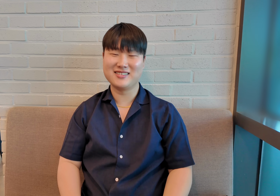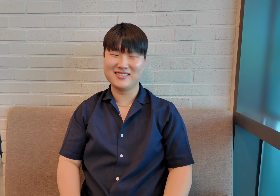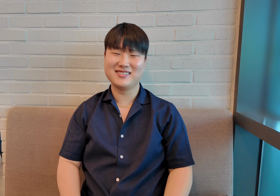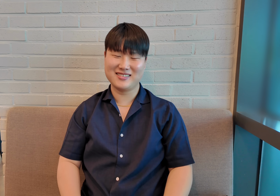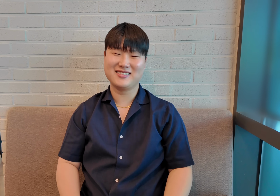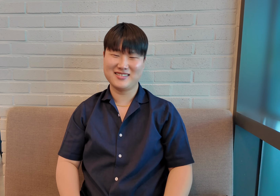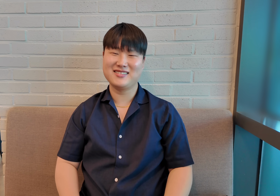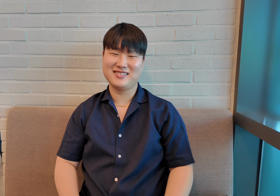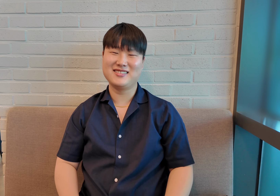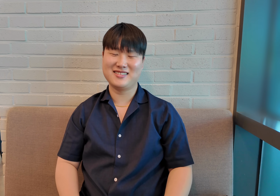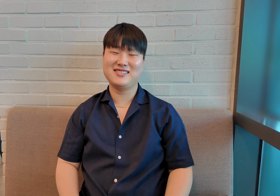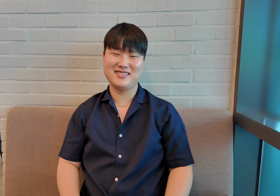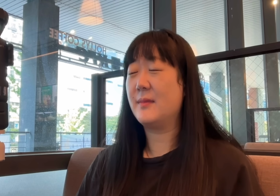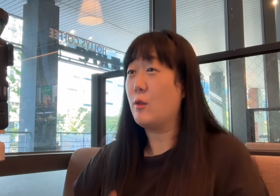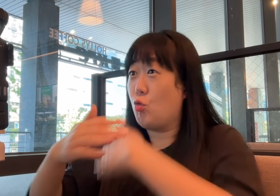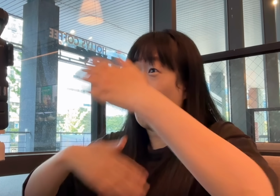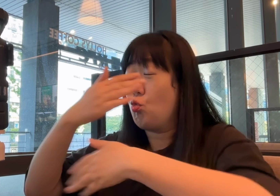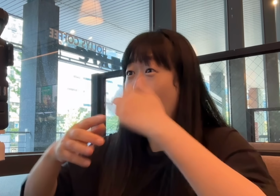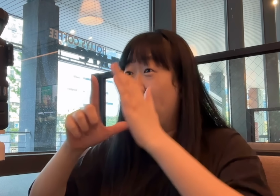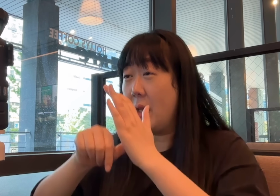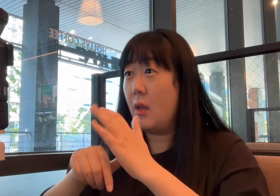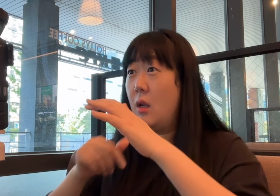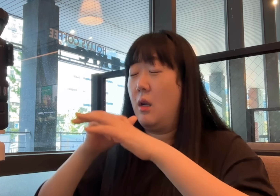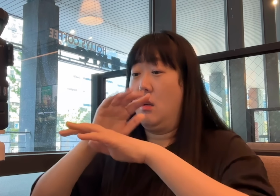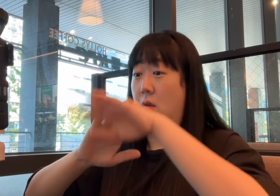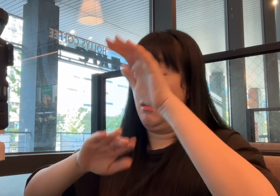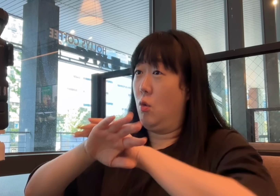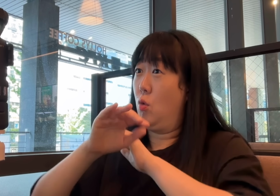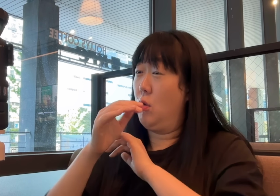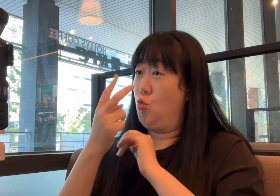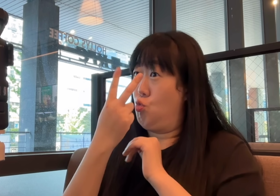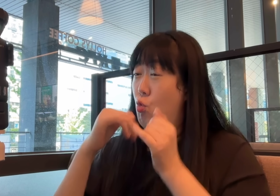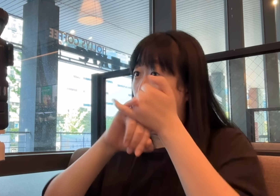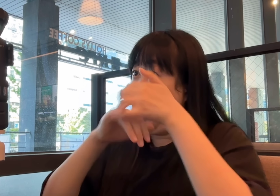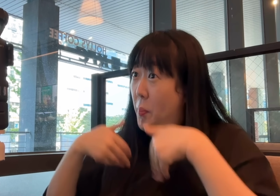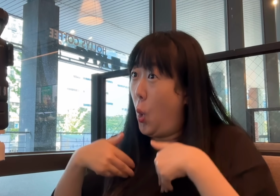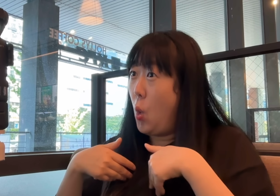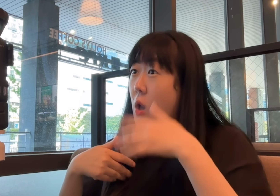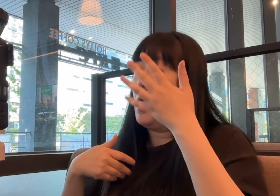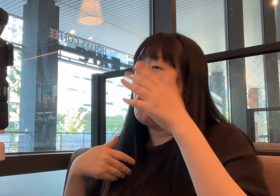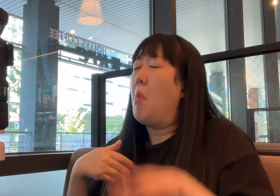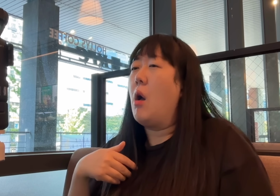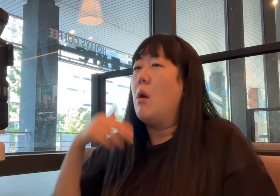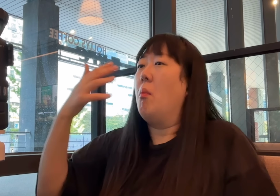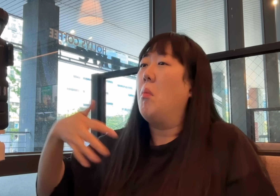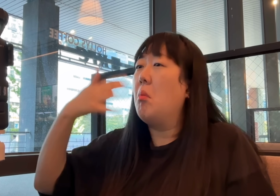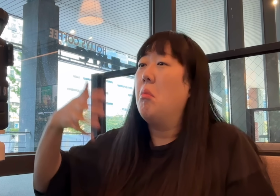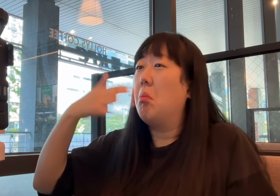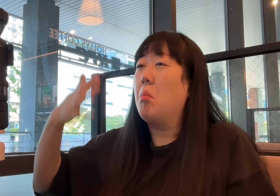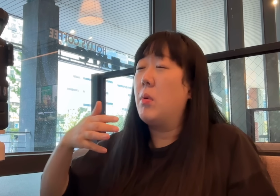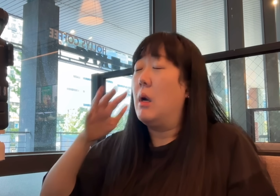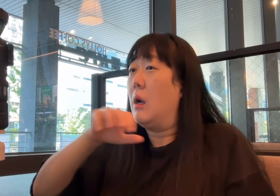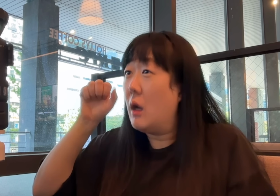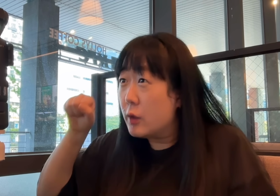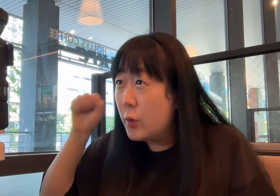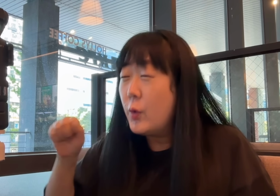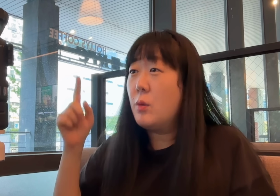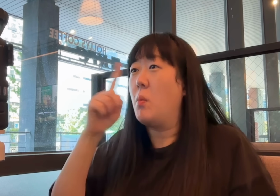That's right, we need to study. Do you really need two hands when using sign language? Can you talk with one hand? For example, say 'Hello,